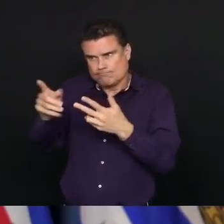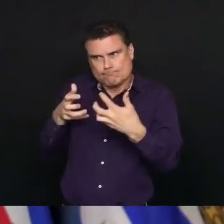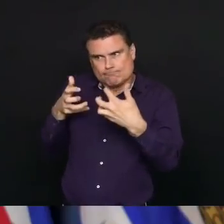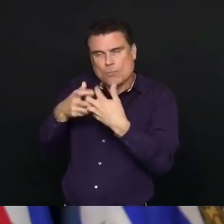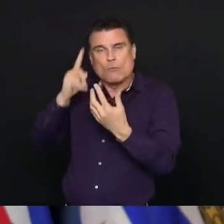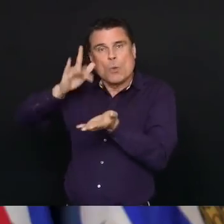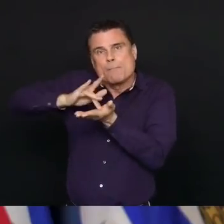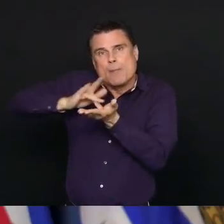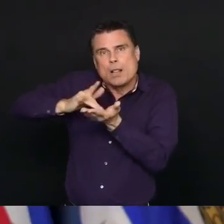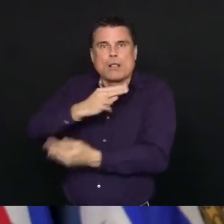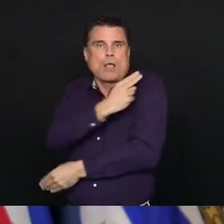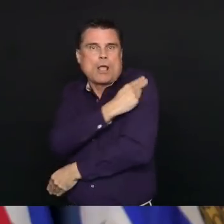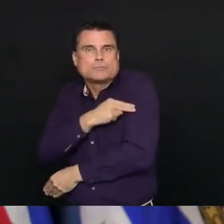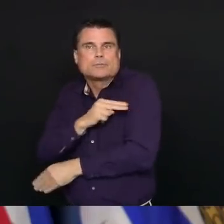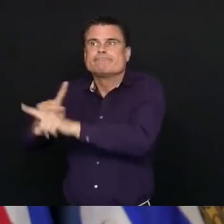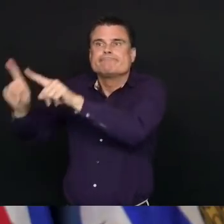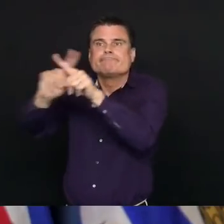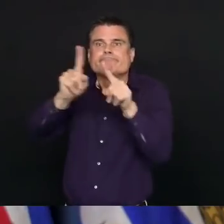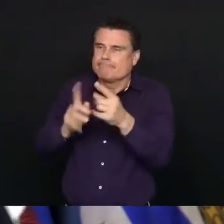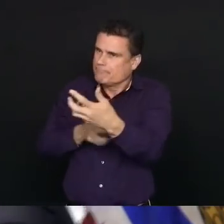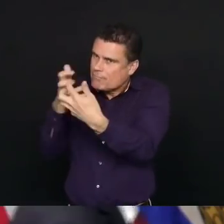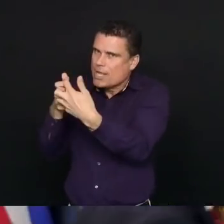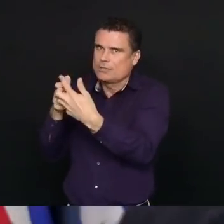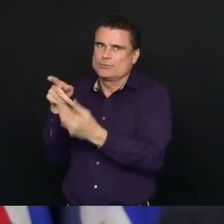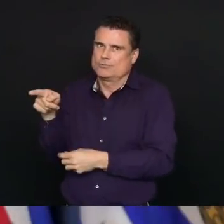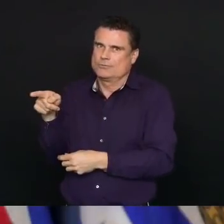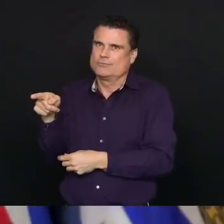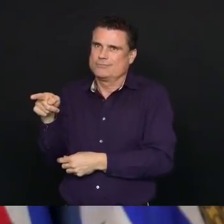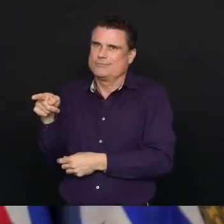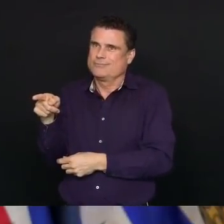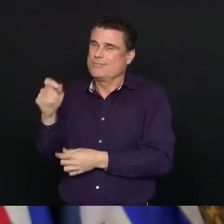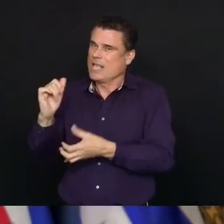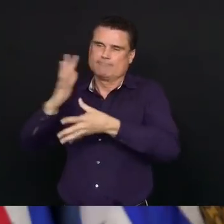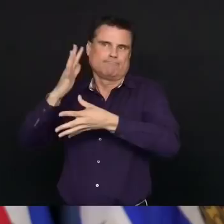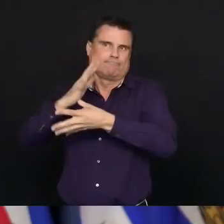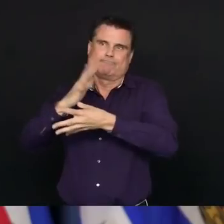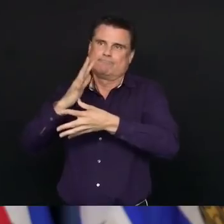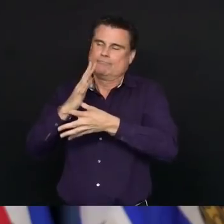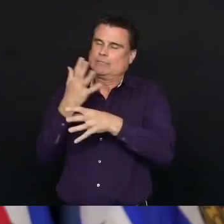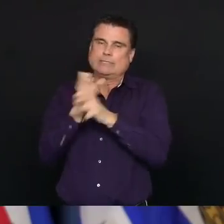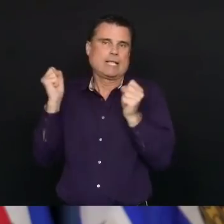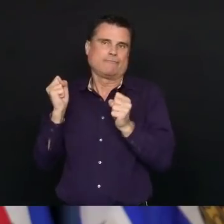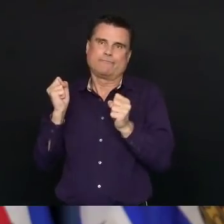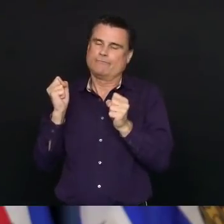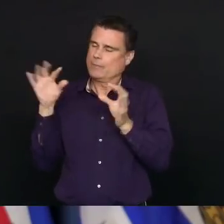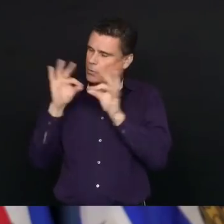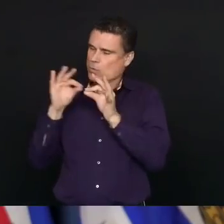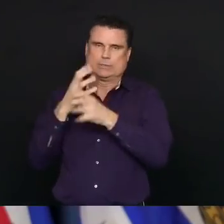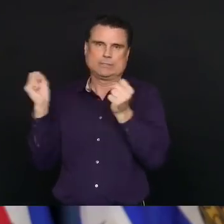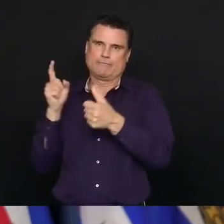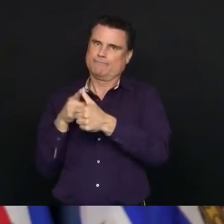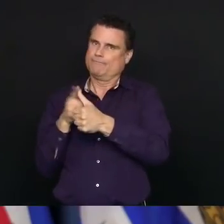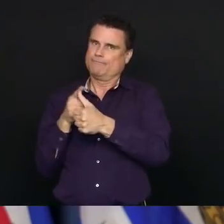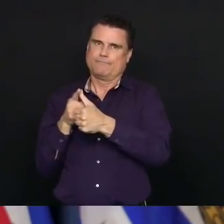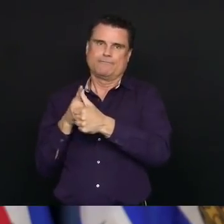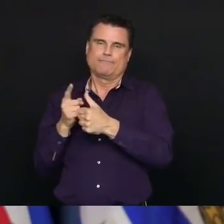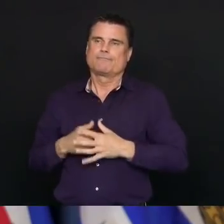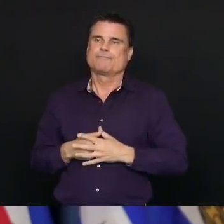tested now and that is why it is not being brought in and arrived and deployed. It is being broadened and tested and deployed because it is safety first.